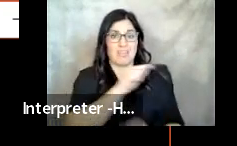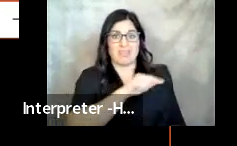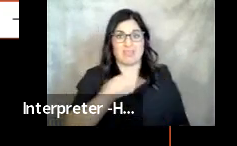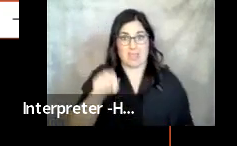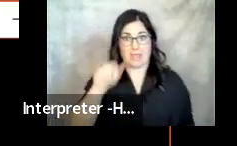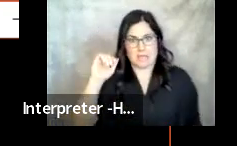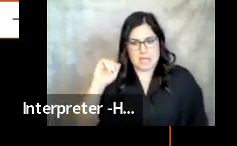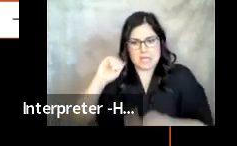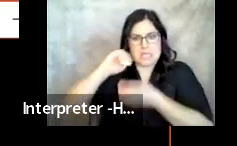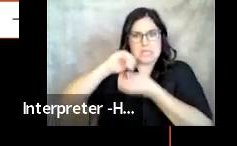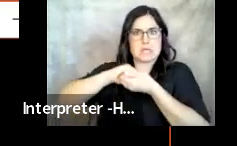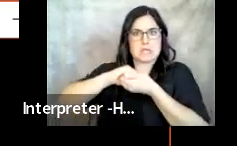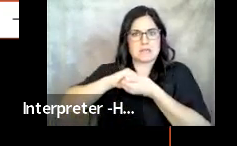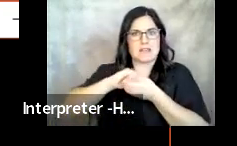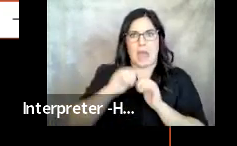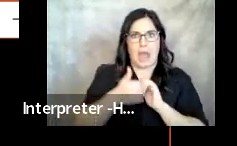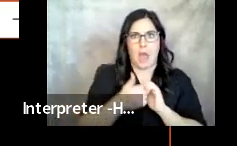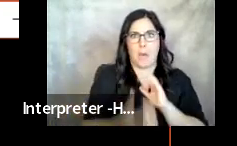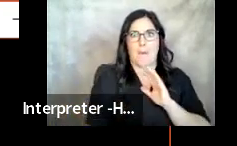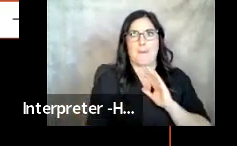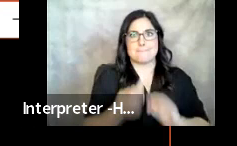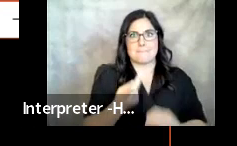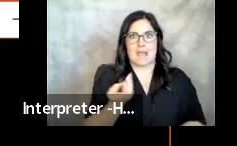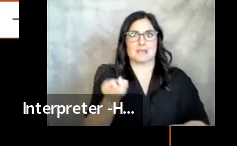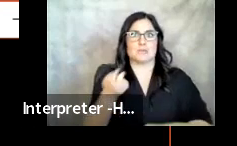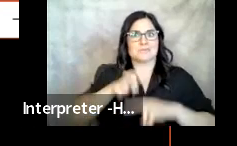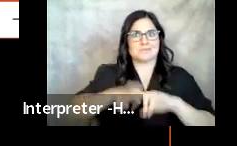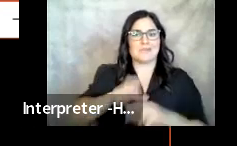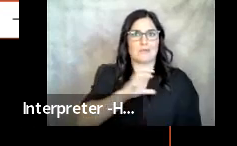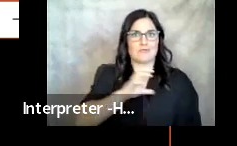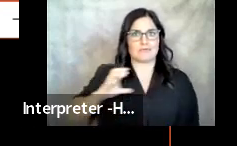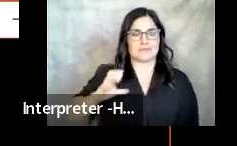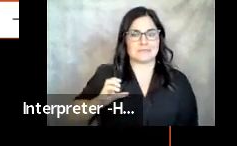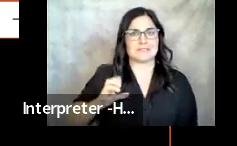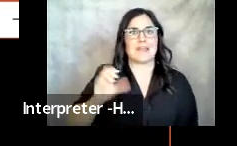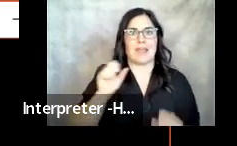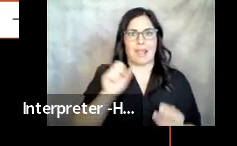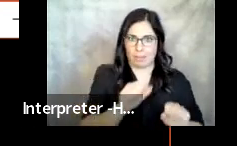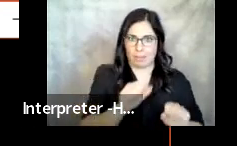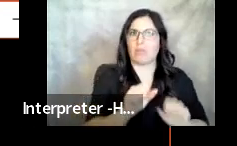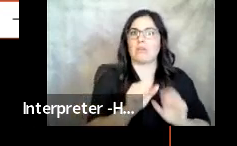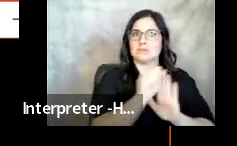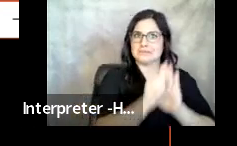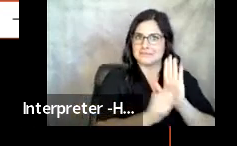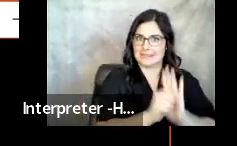Into Congress, let's say. Elect. Elect their own state legislatures, but also.